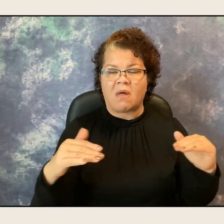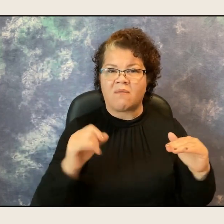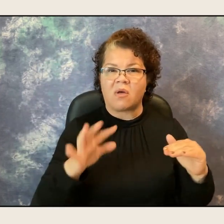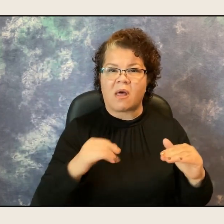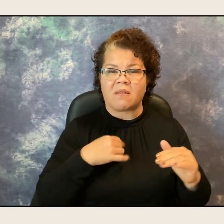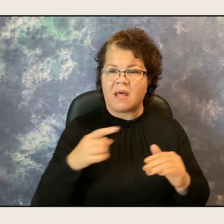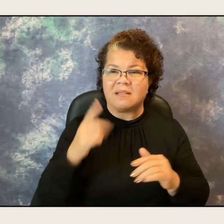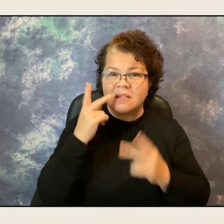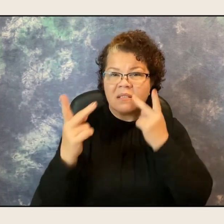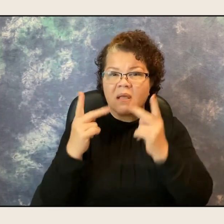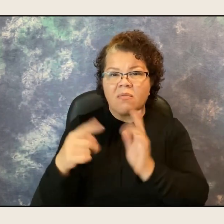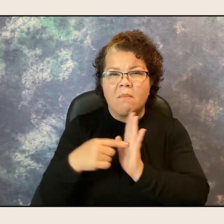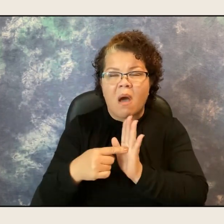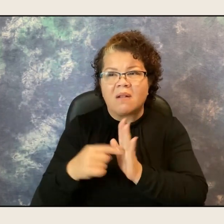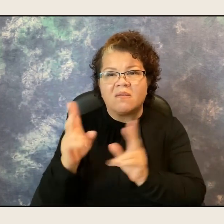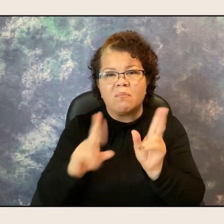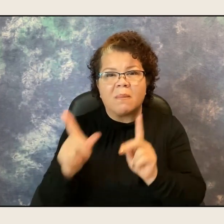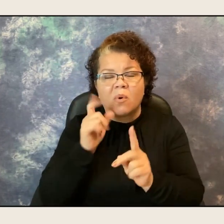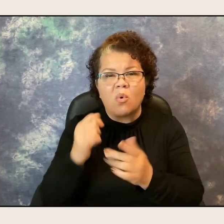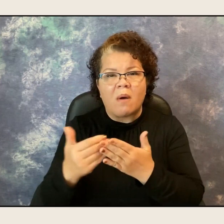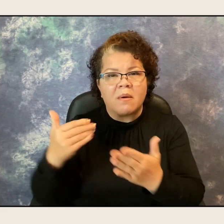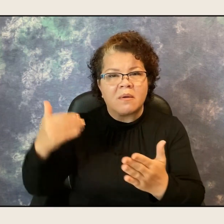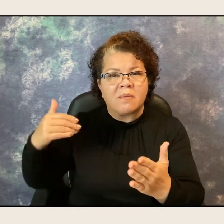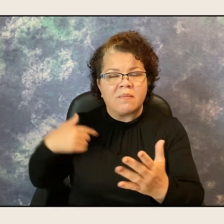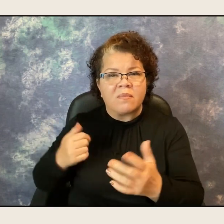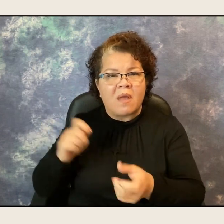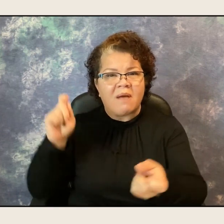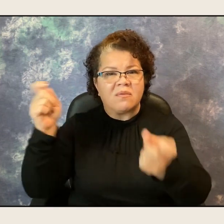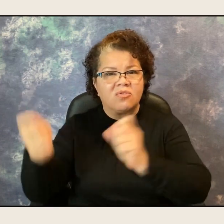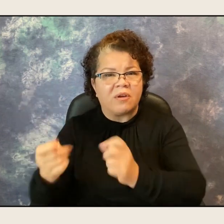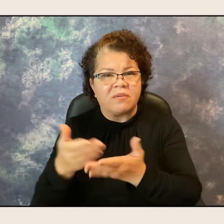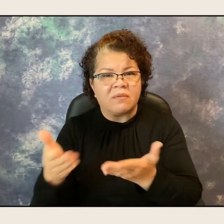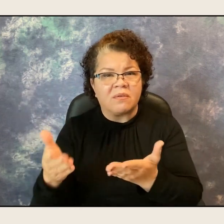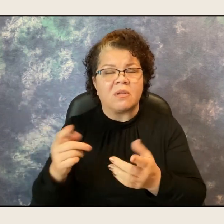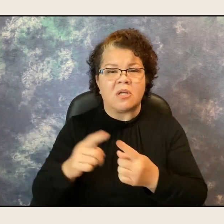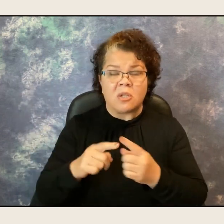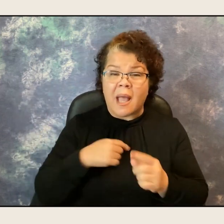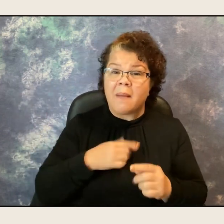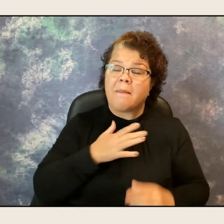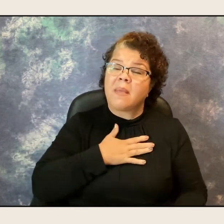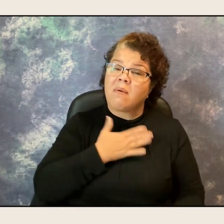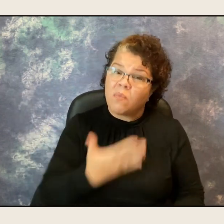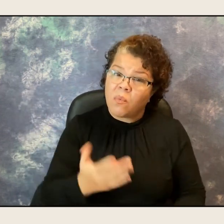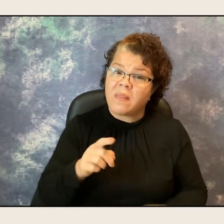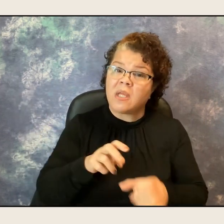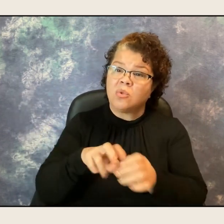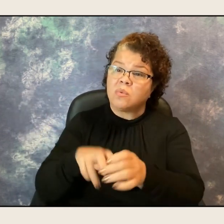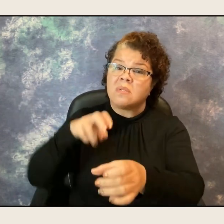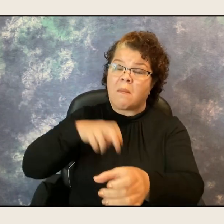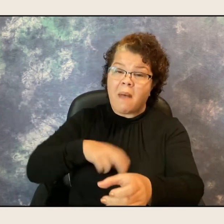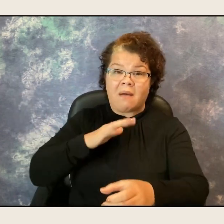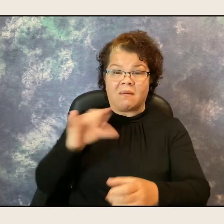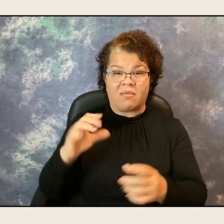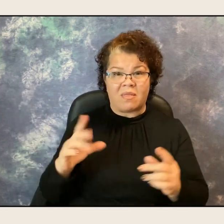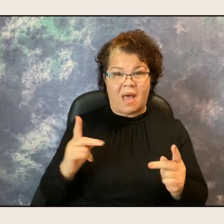and be willing to step out of the calculated role or the perceived roles